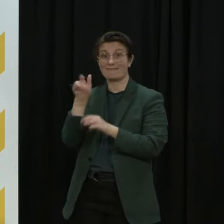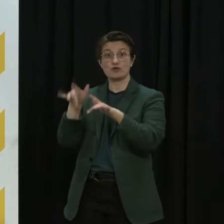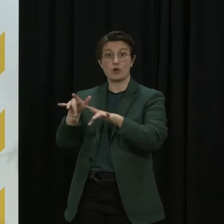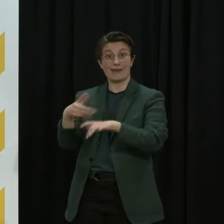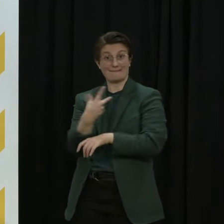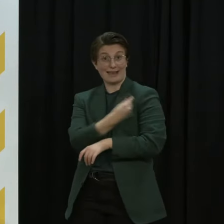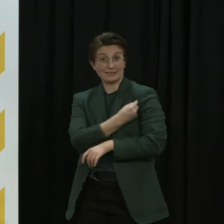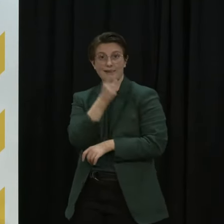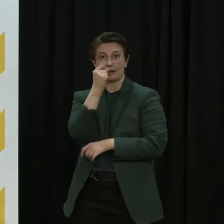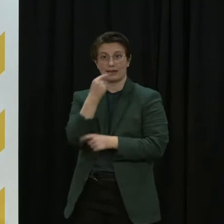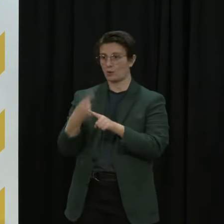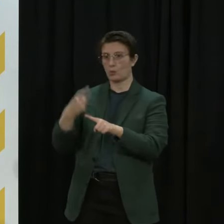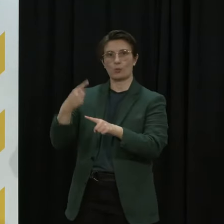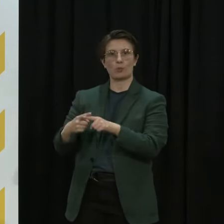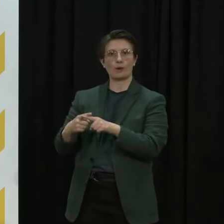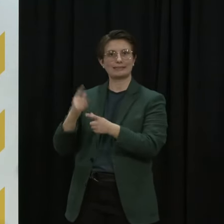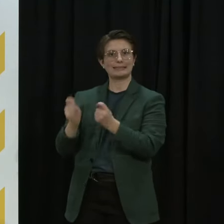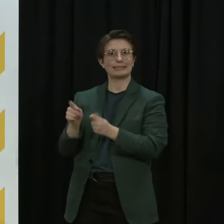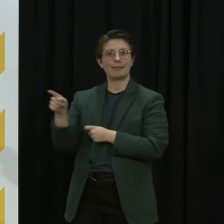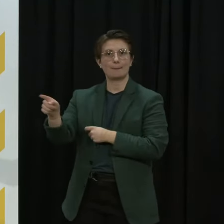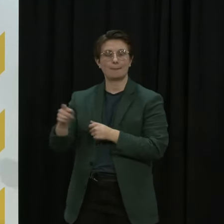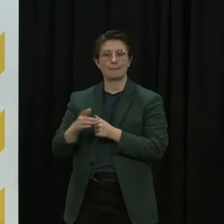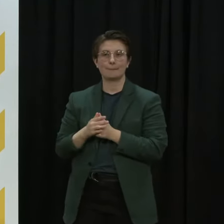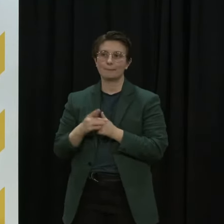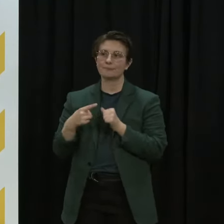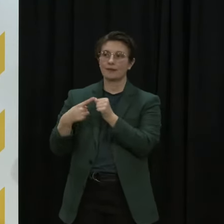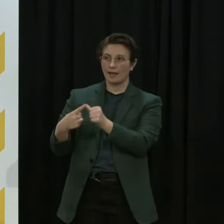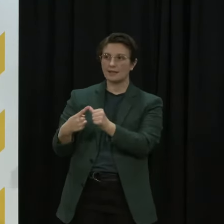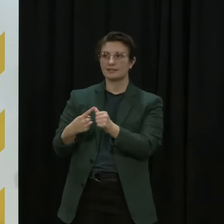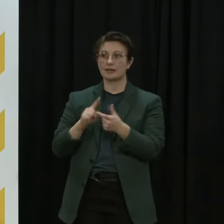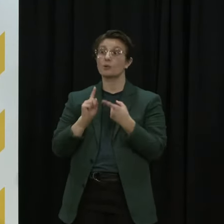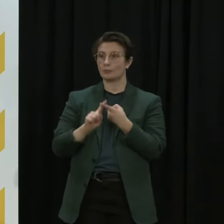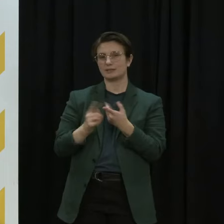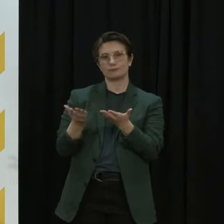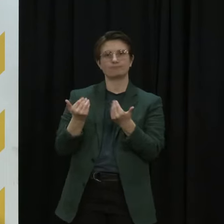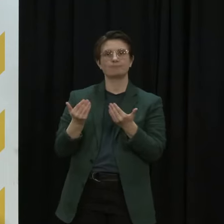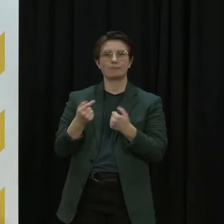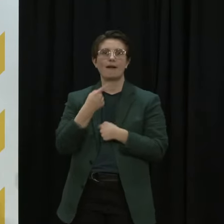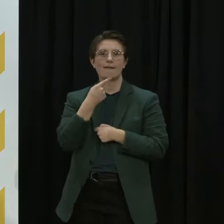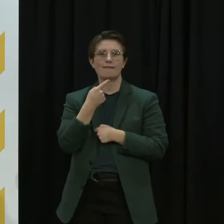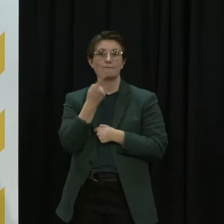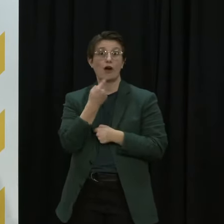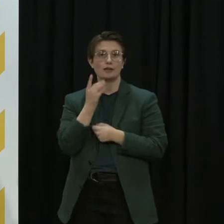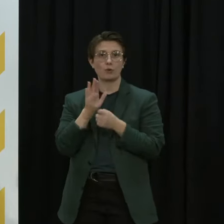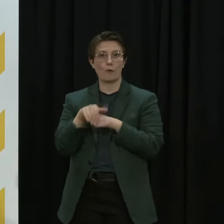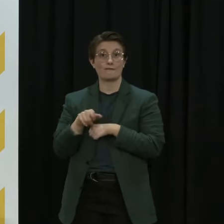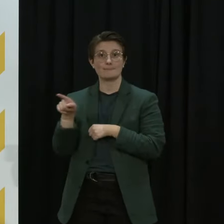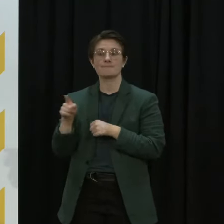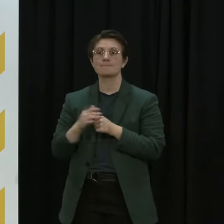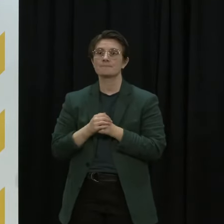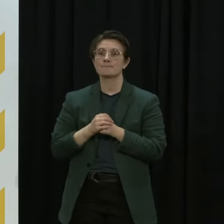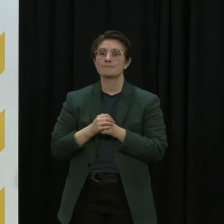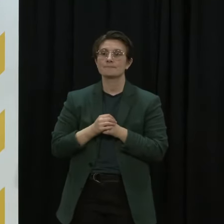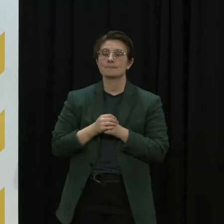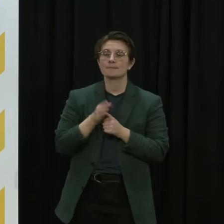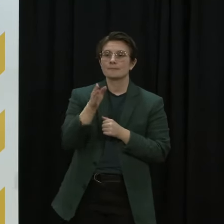teachers, especially where young children cannot get vaccinated? The announcement today is about a particular type of